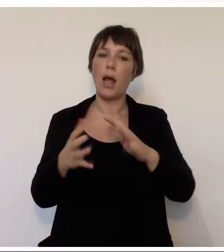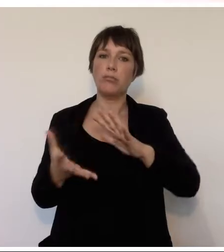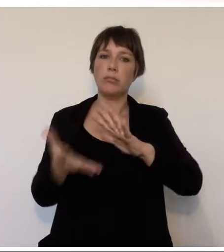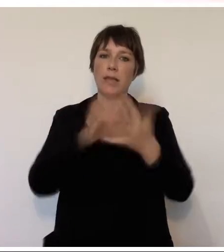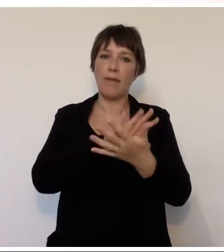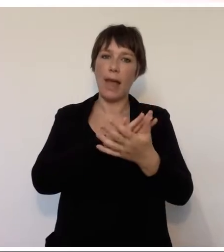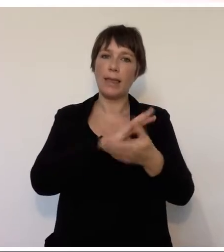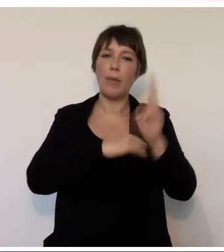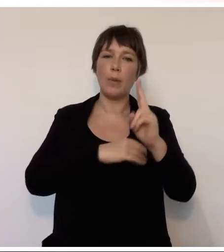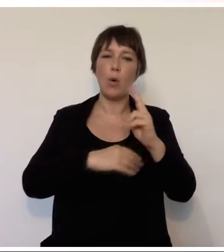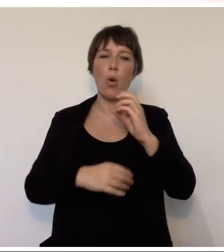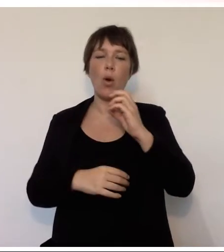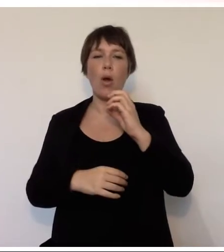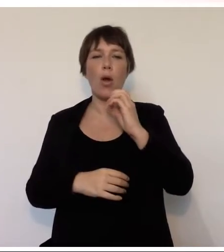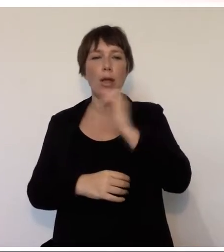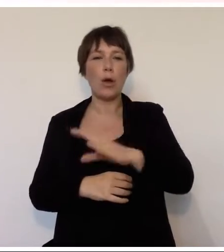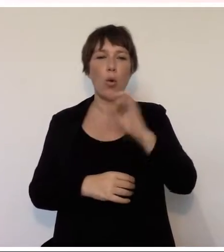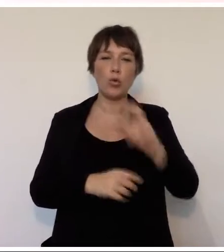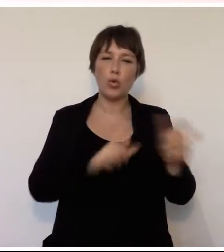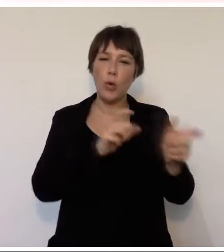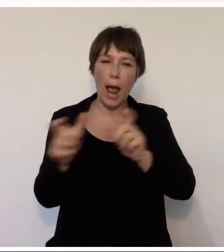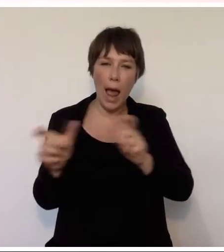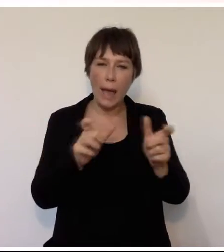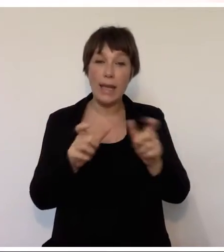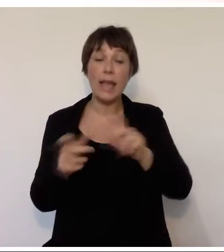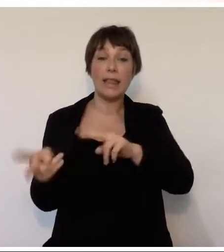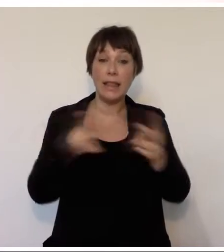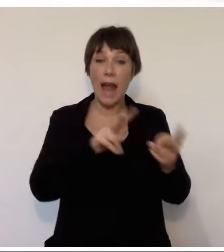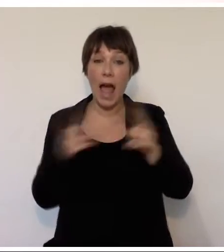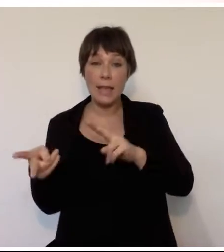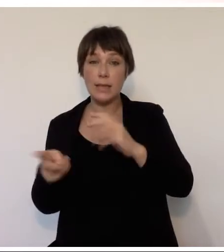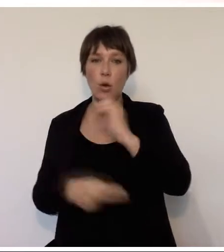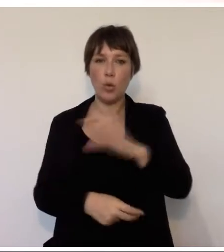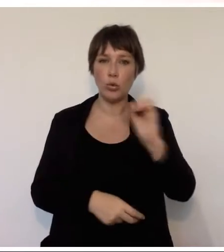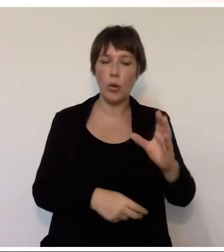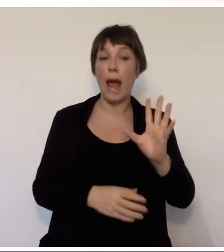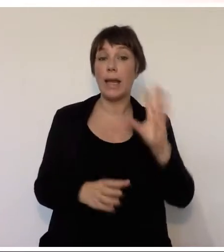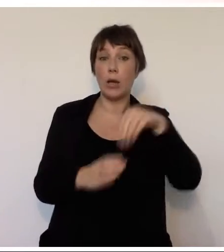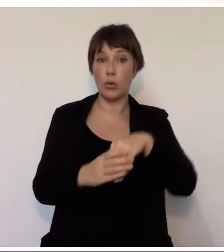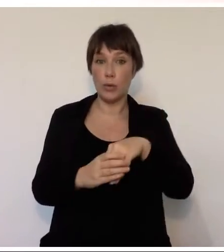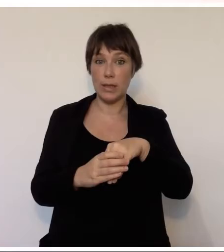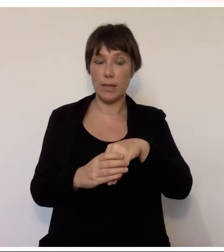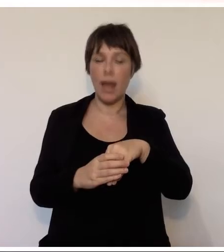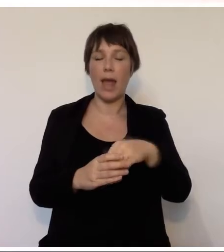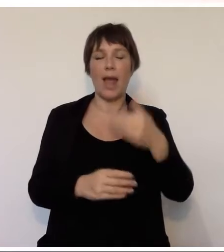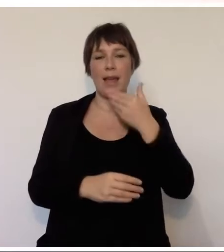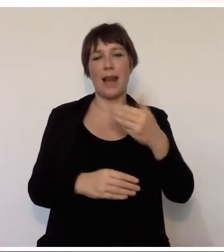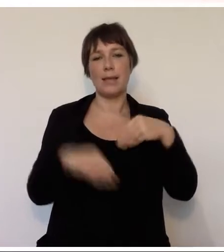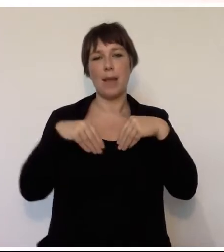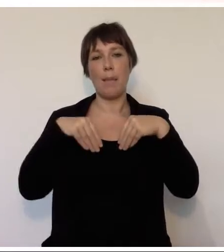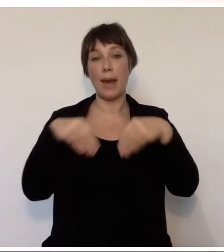transcultural and inclusive community building with the active participation of young people